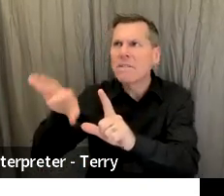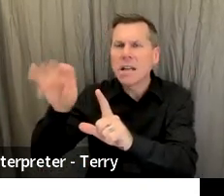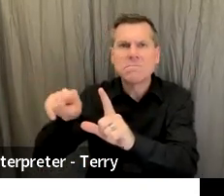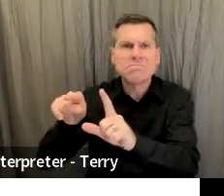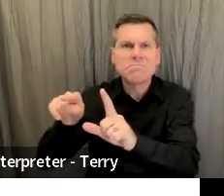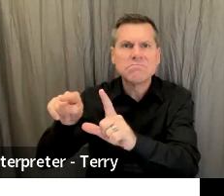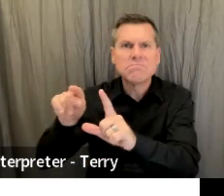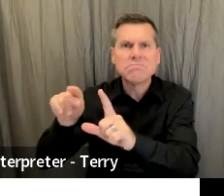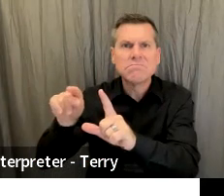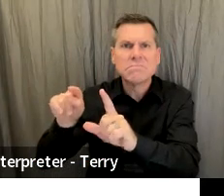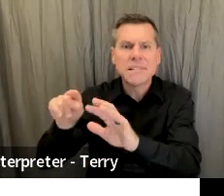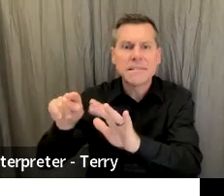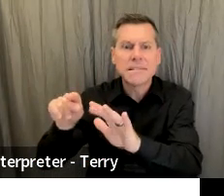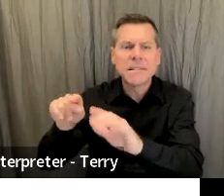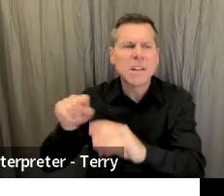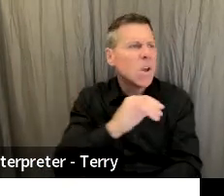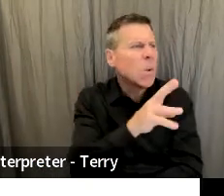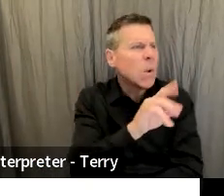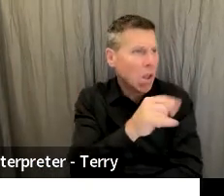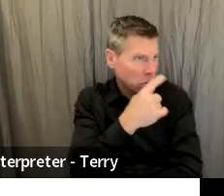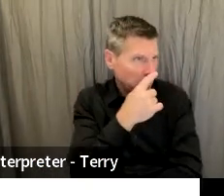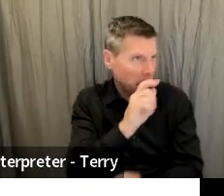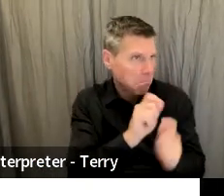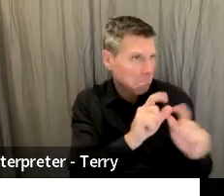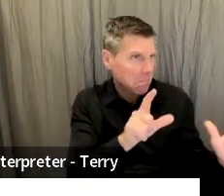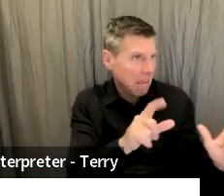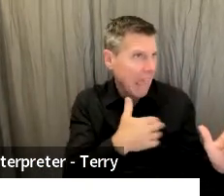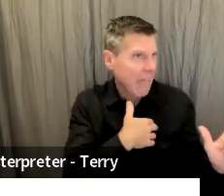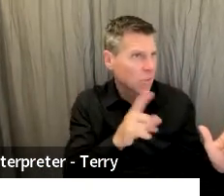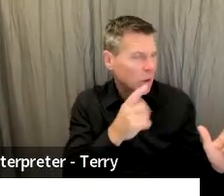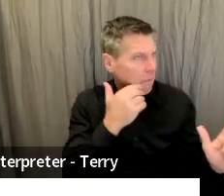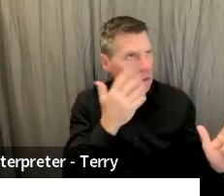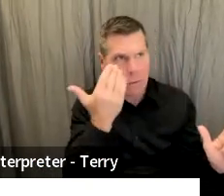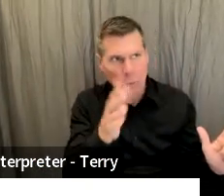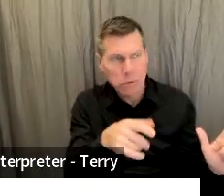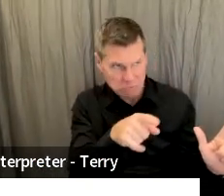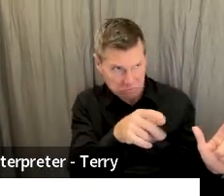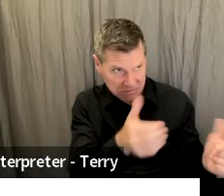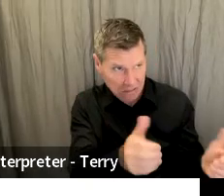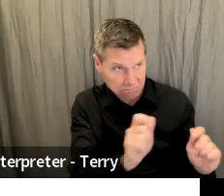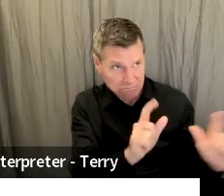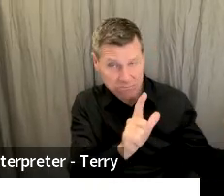Oh, yeah. Who are you? Do you want to walk through that? I don't have that tab up. Let me stop. I'm not showing my screen right now.